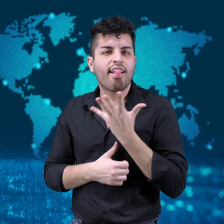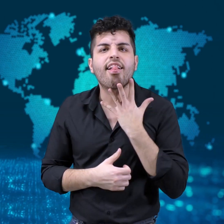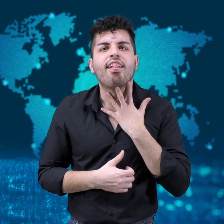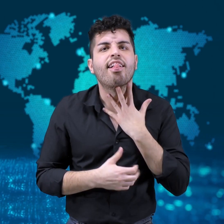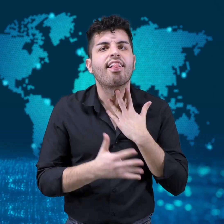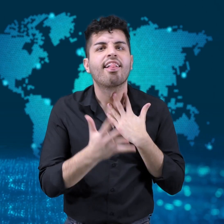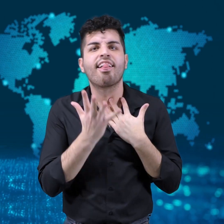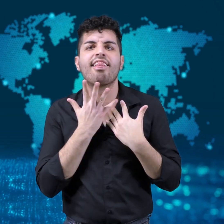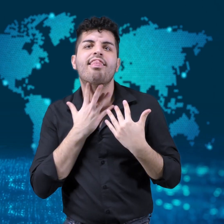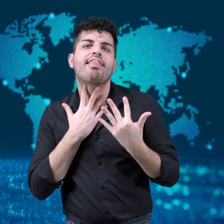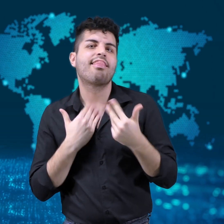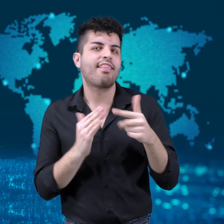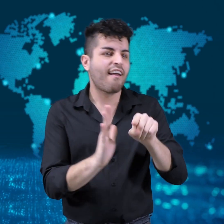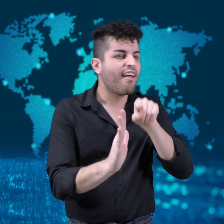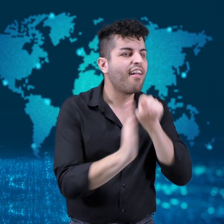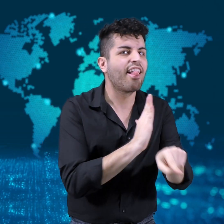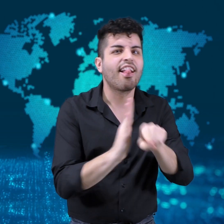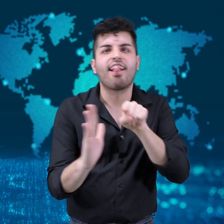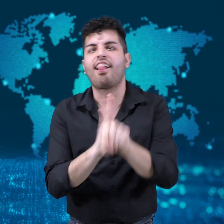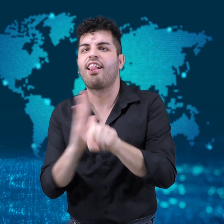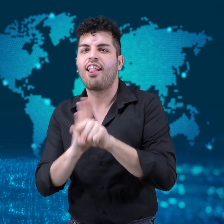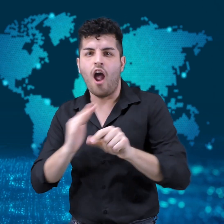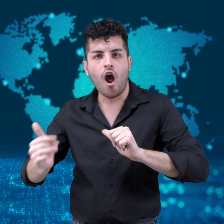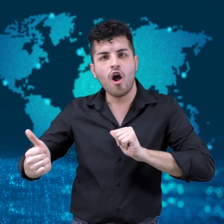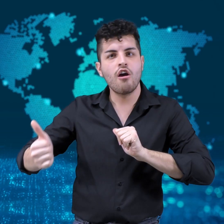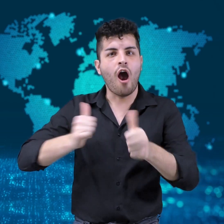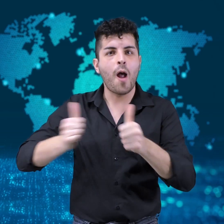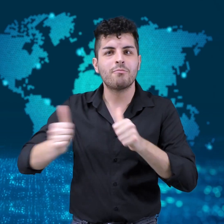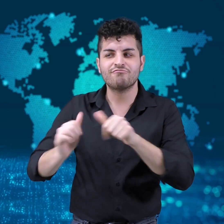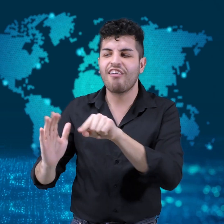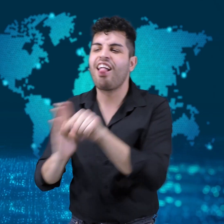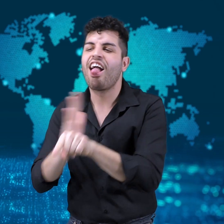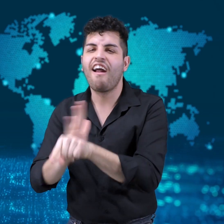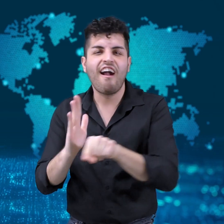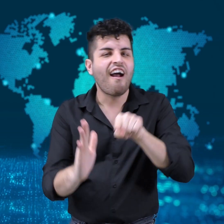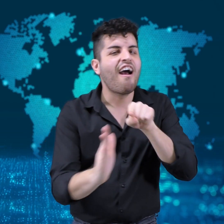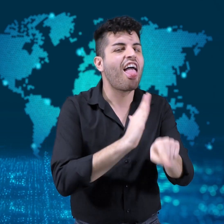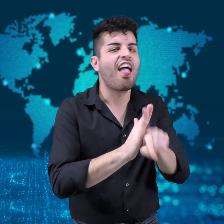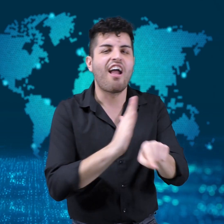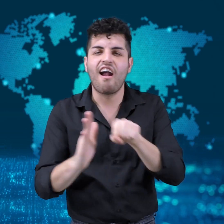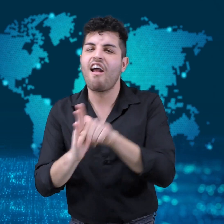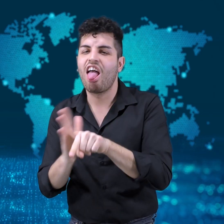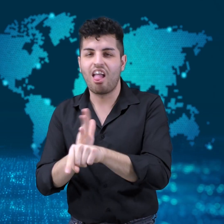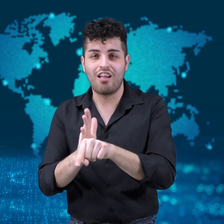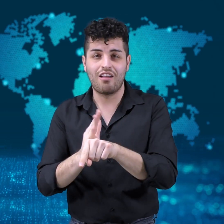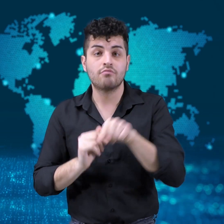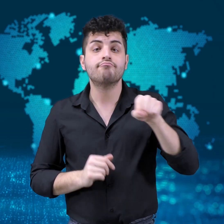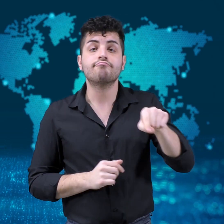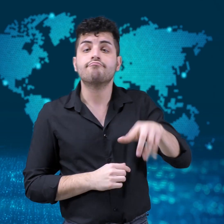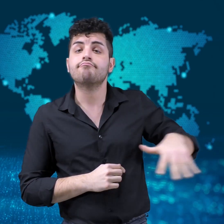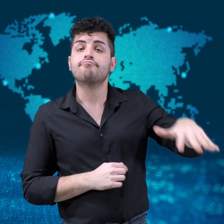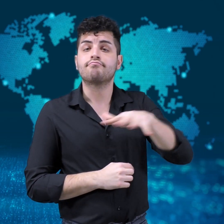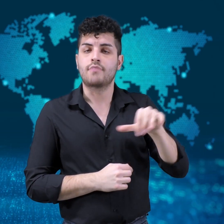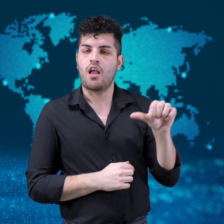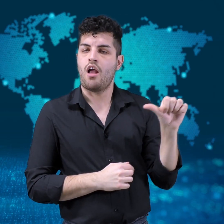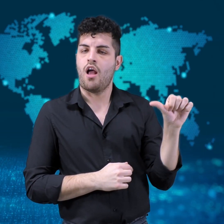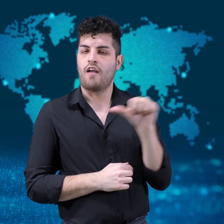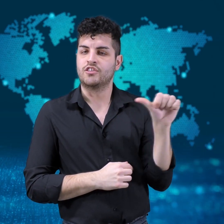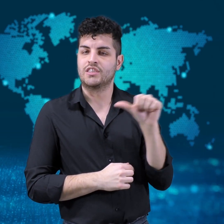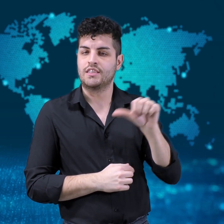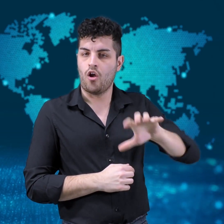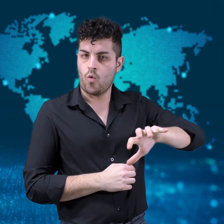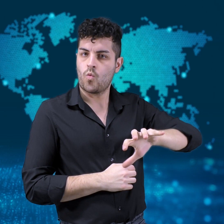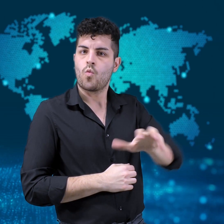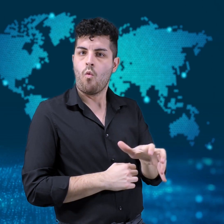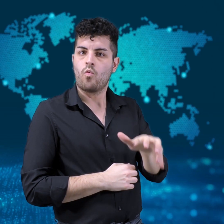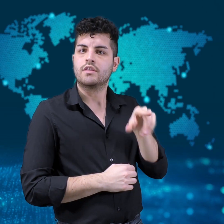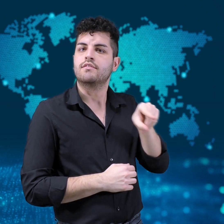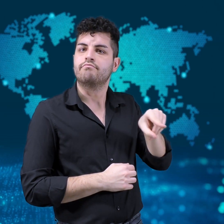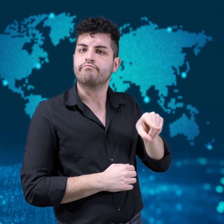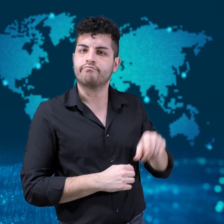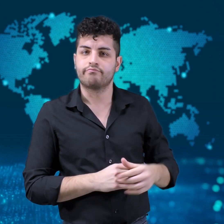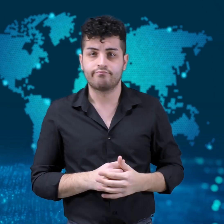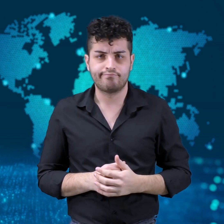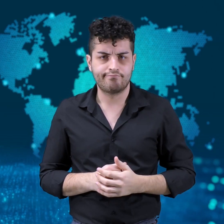“blood lust” and “competition killings” when serving in Afghanistan.